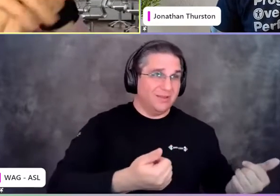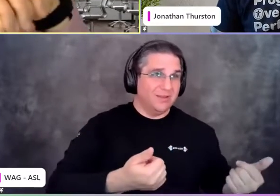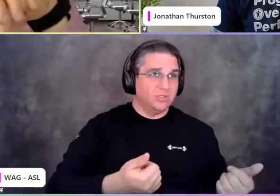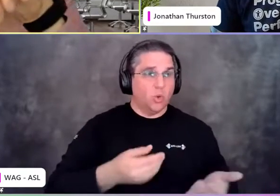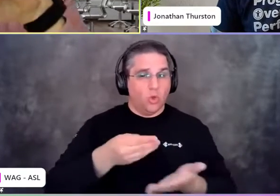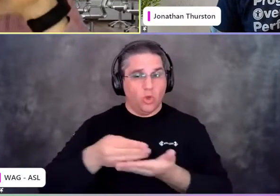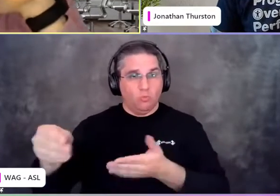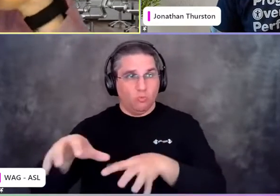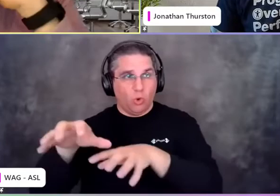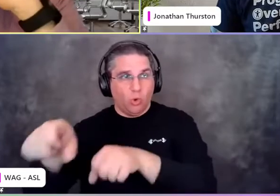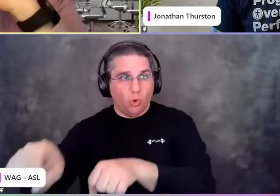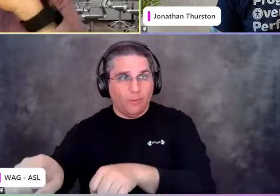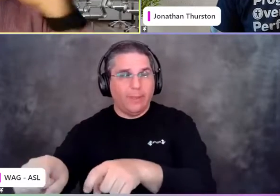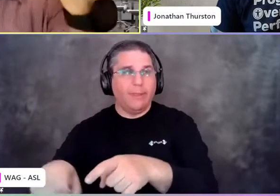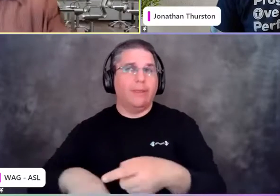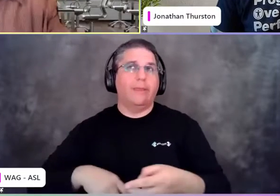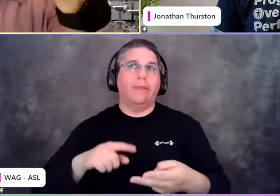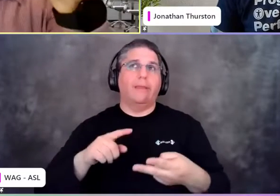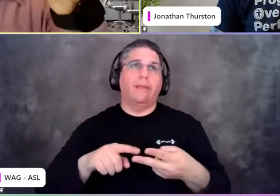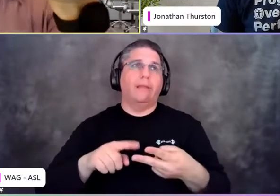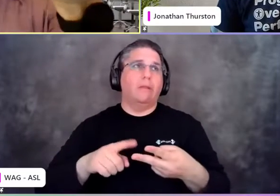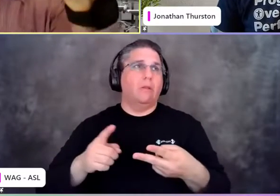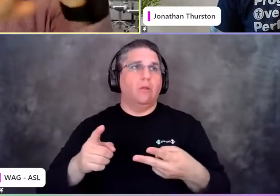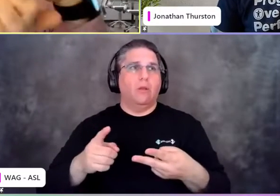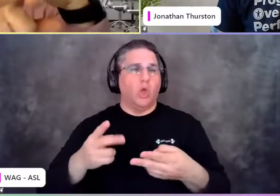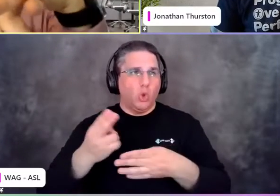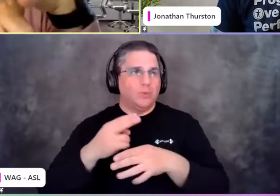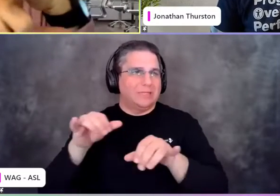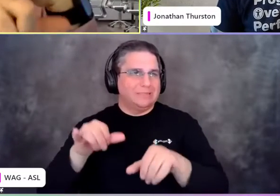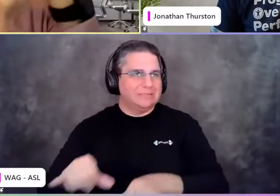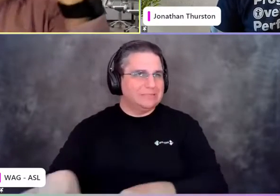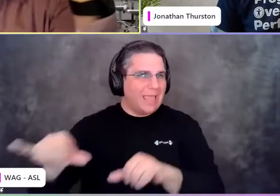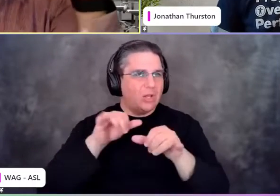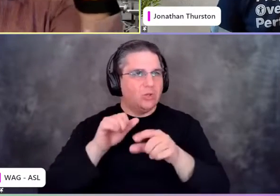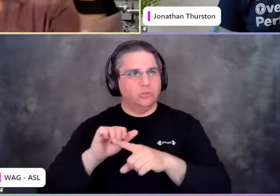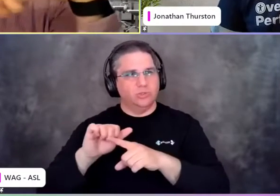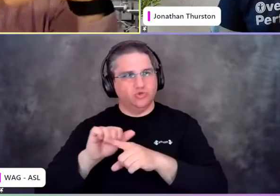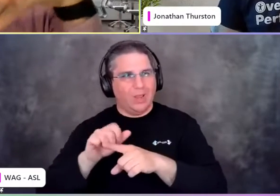we'll have each of these categories that are broken parts. out into component Peermak so with